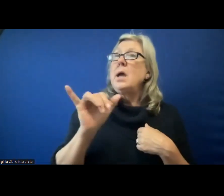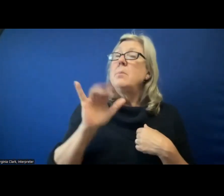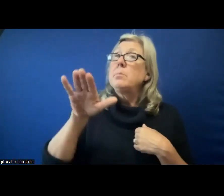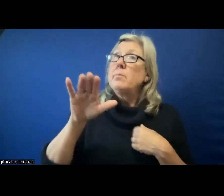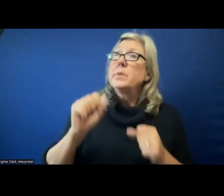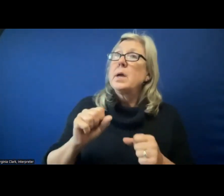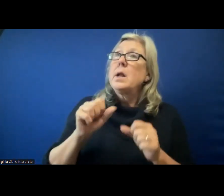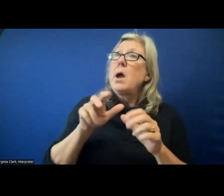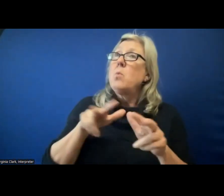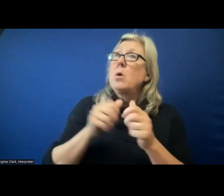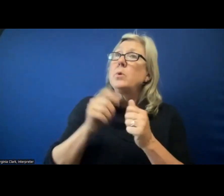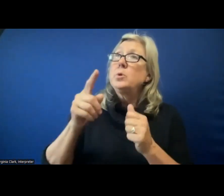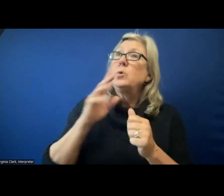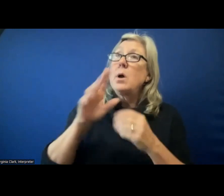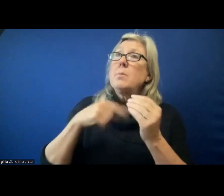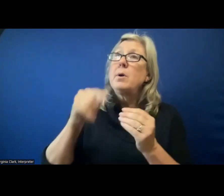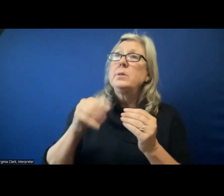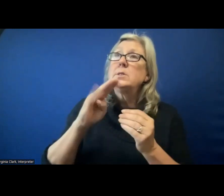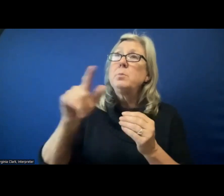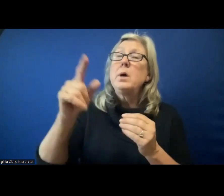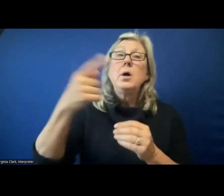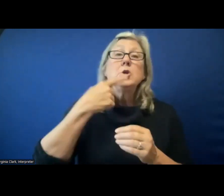bill? And she told me that I needed to get away